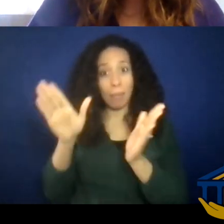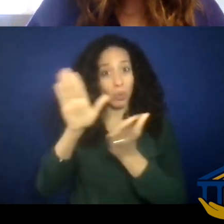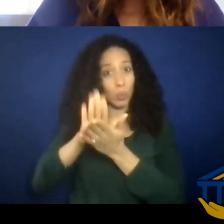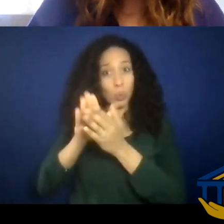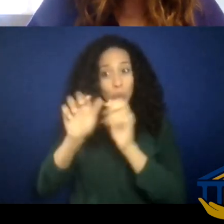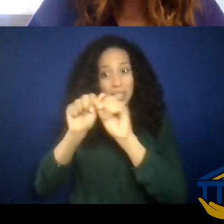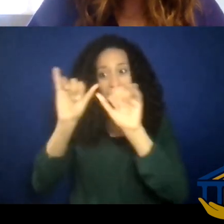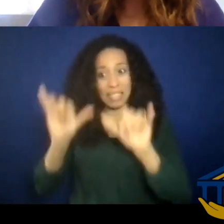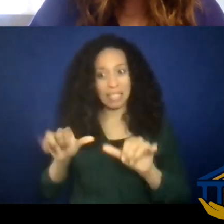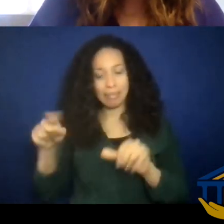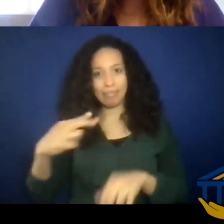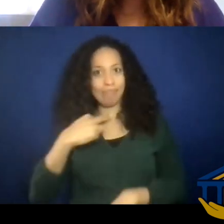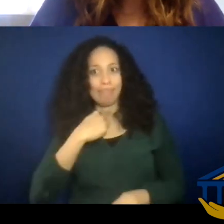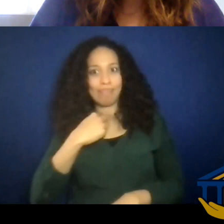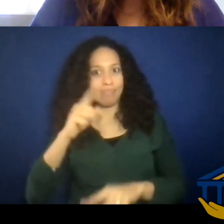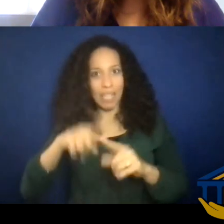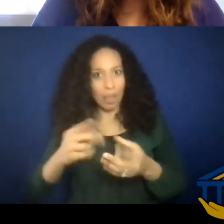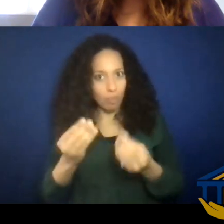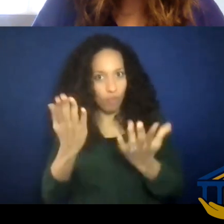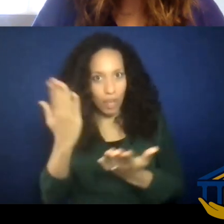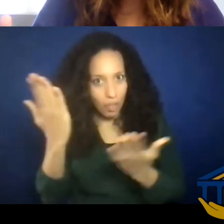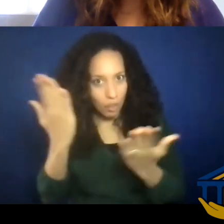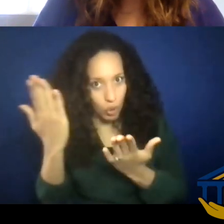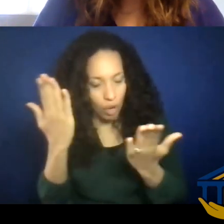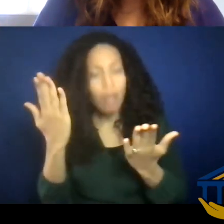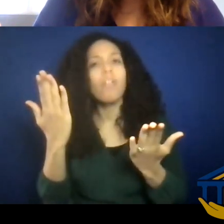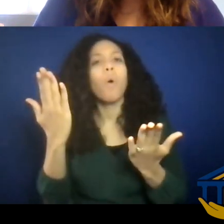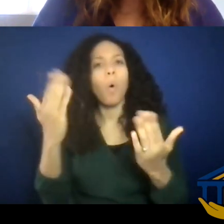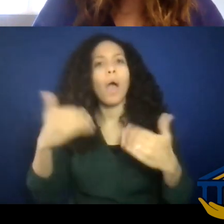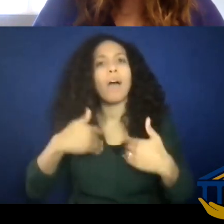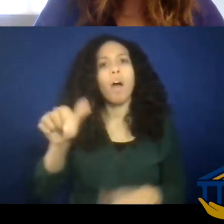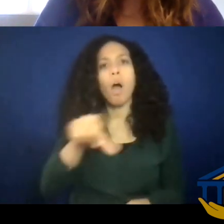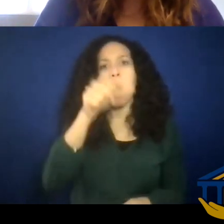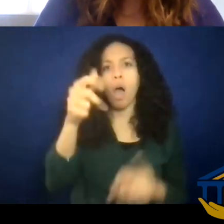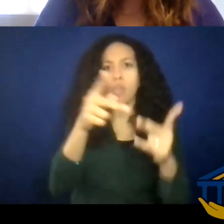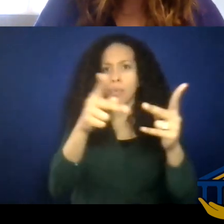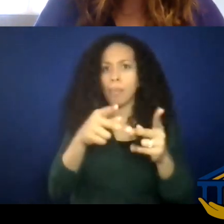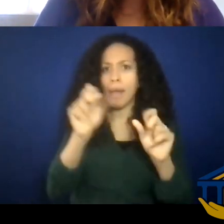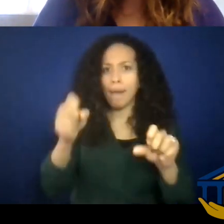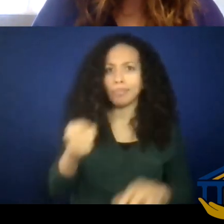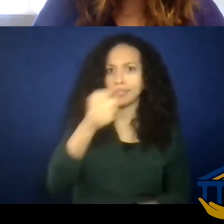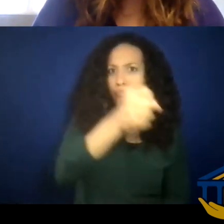that there are other placements on the continuum that are a possibility that could be